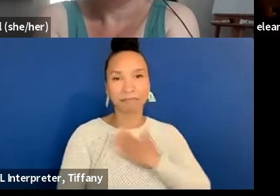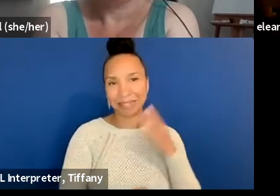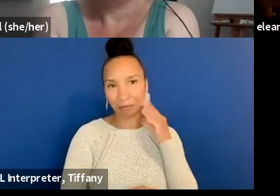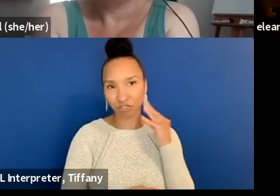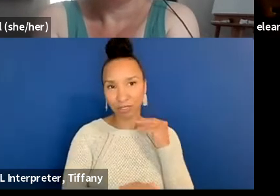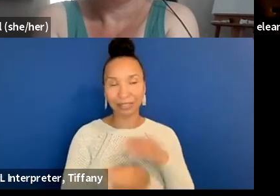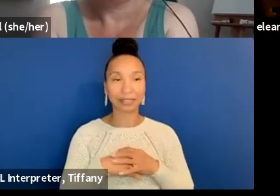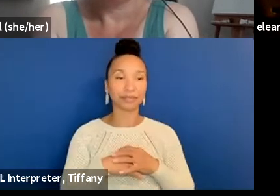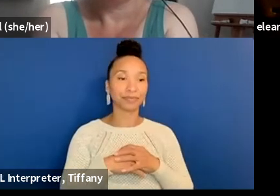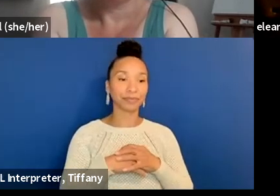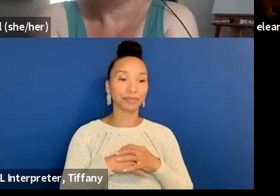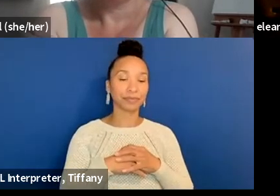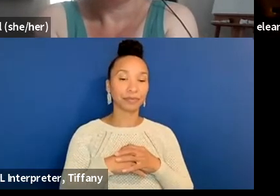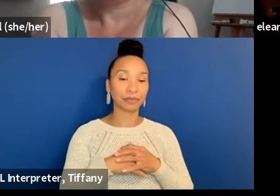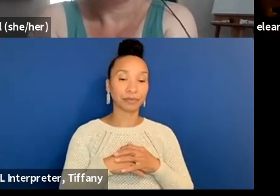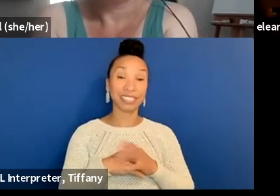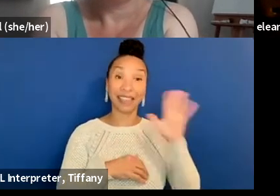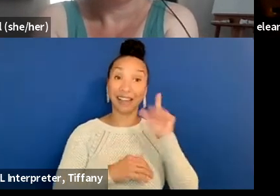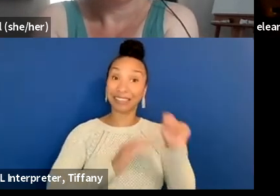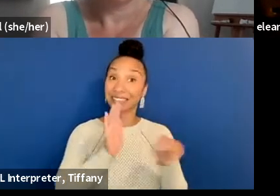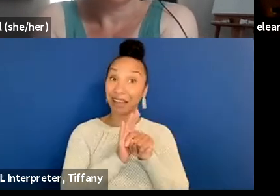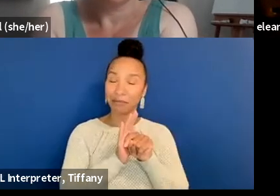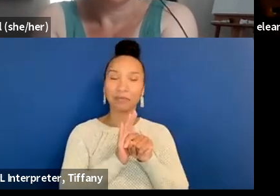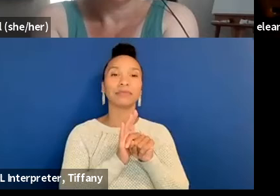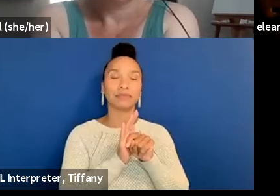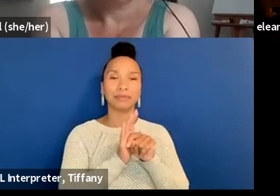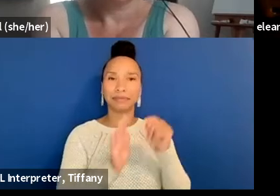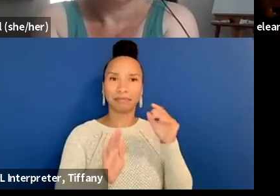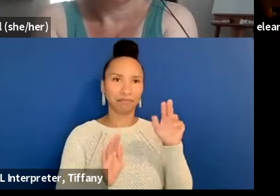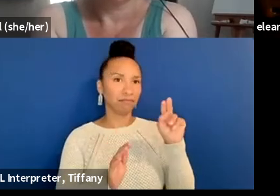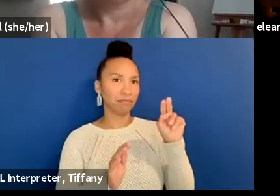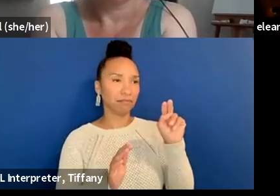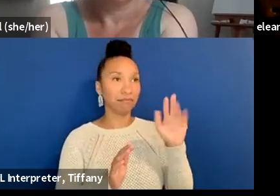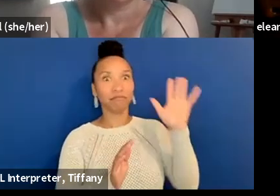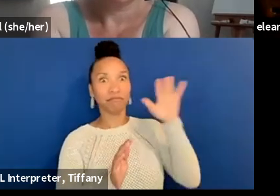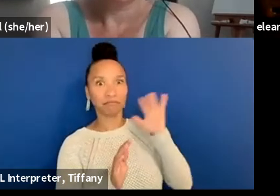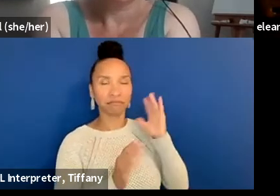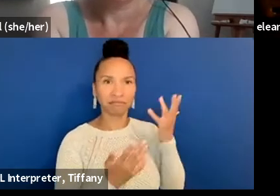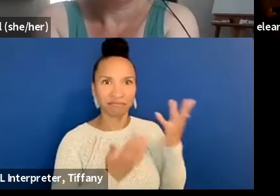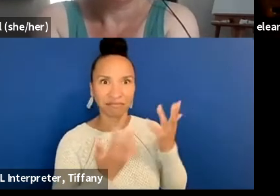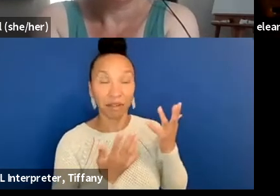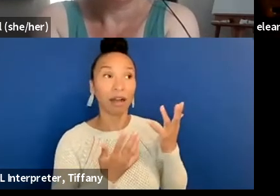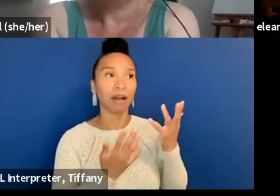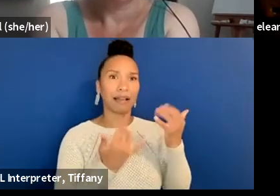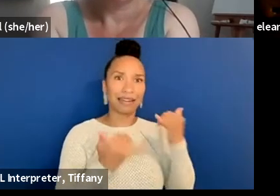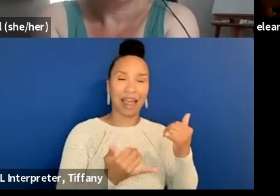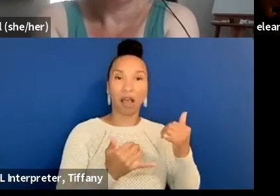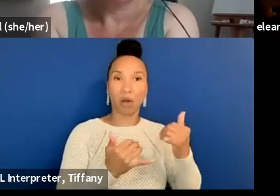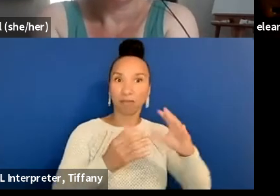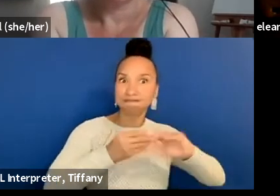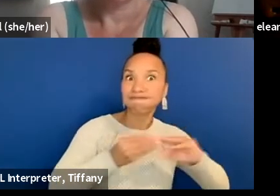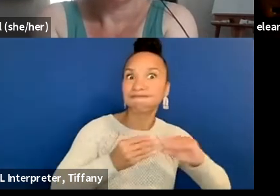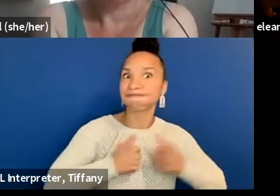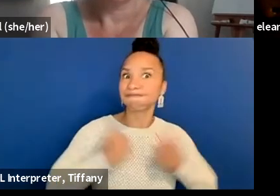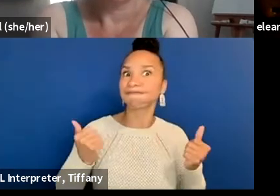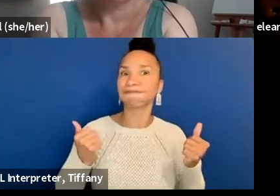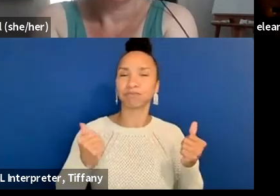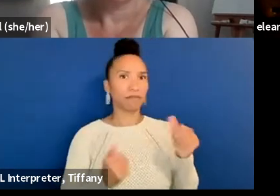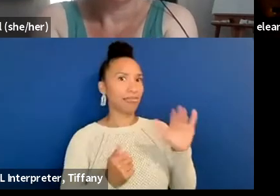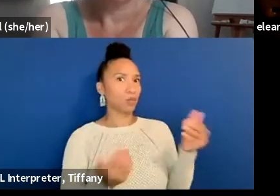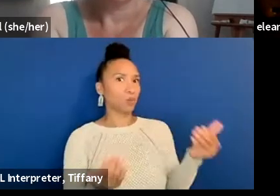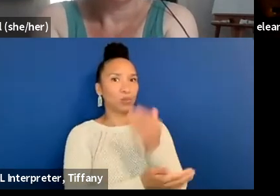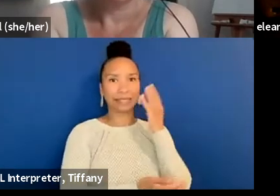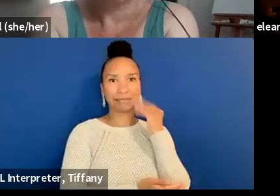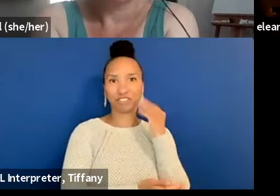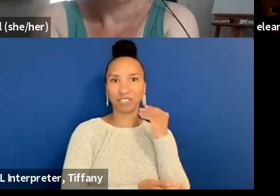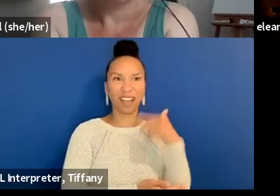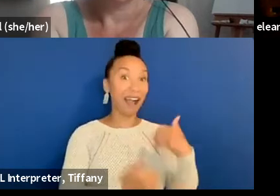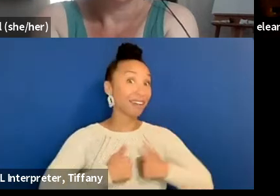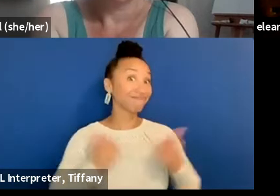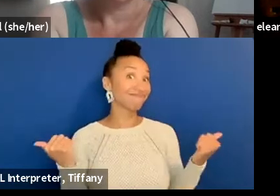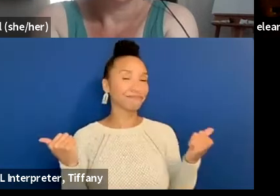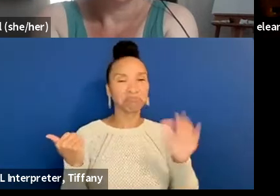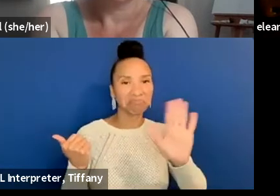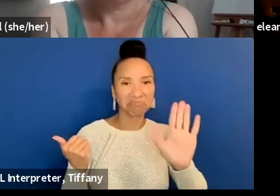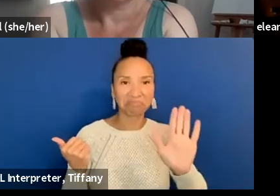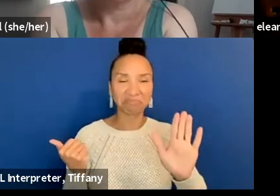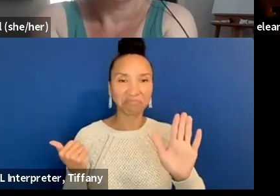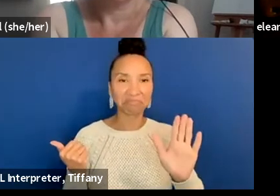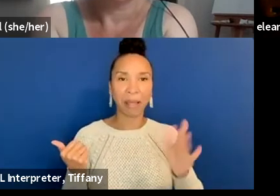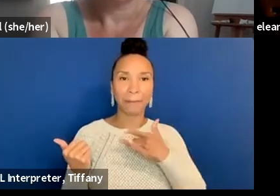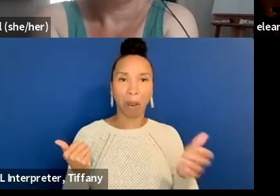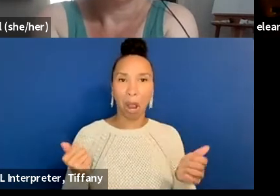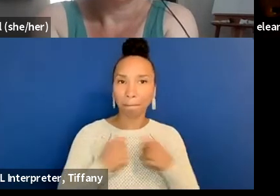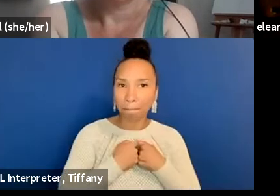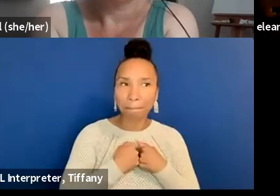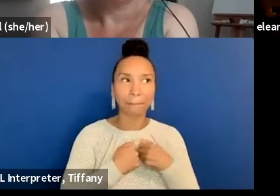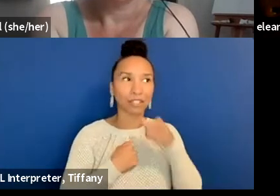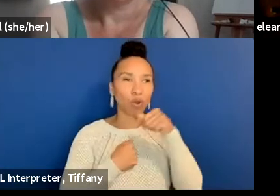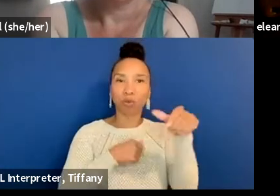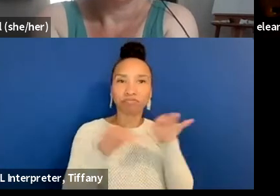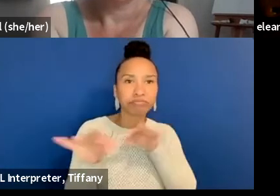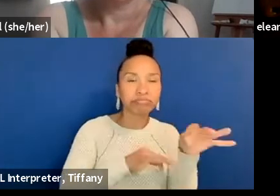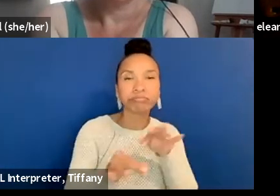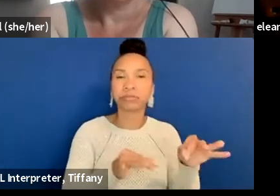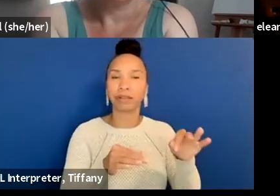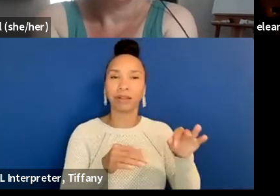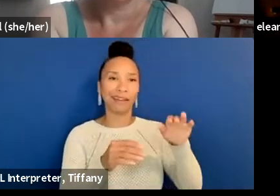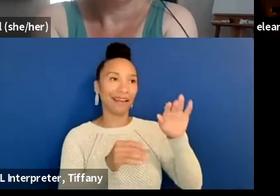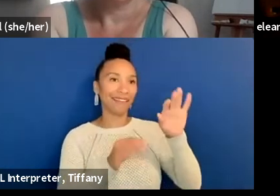x (they/themme): of family regulation and separation in my work, even though my work is so personal and about my experiences and I usually don't shy away from talking about the different.